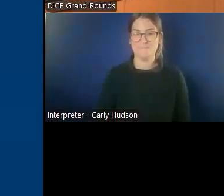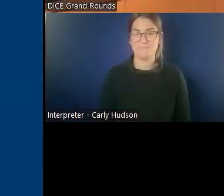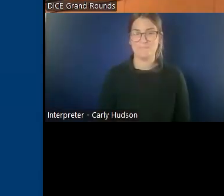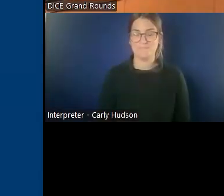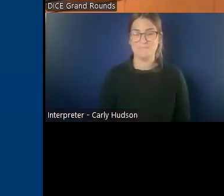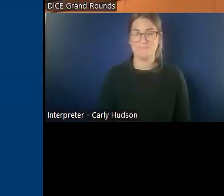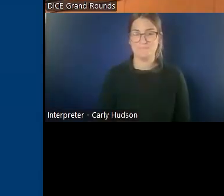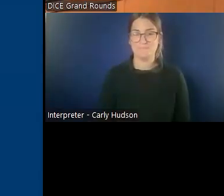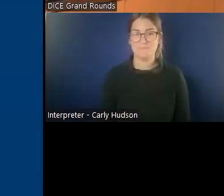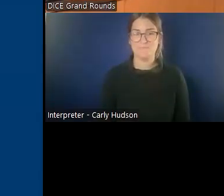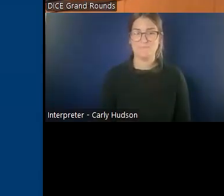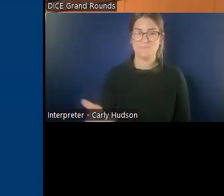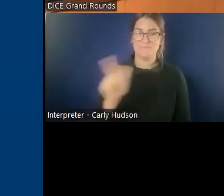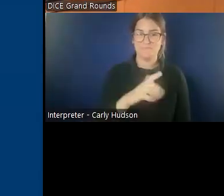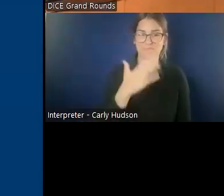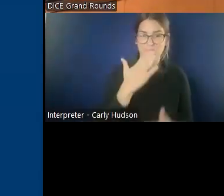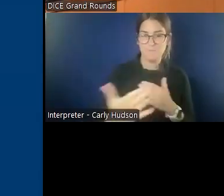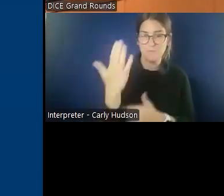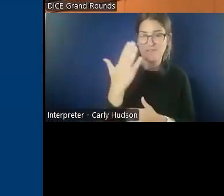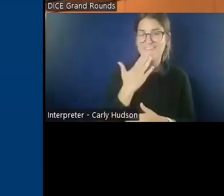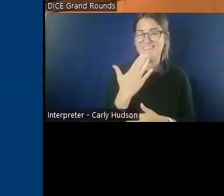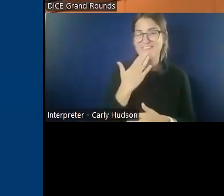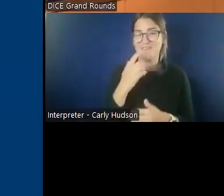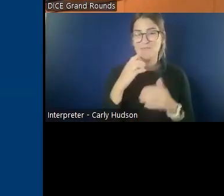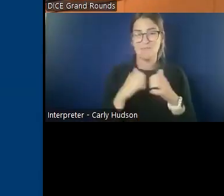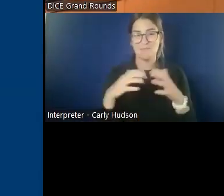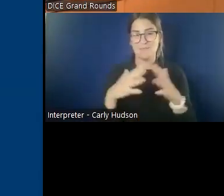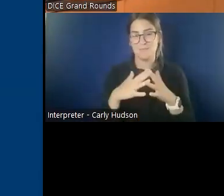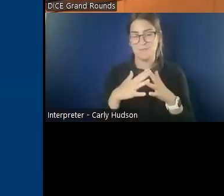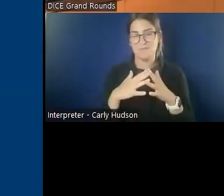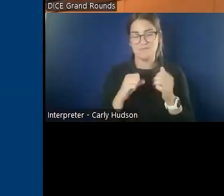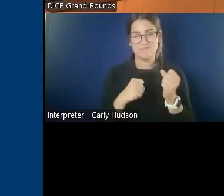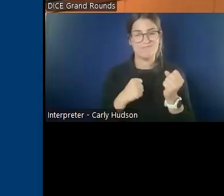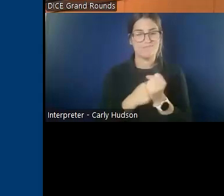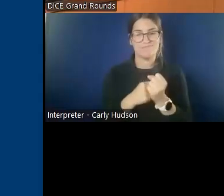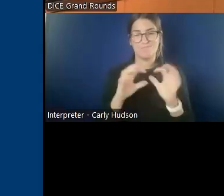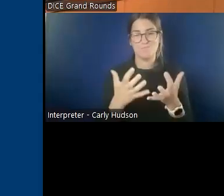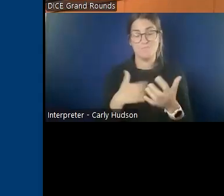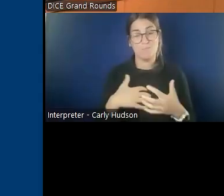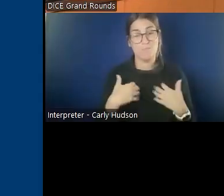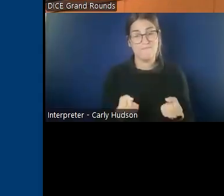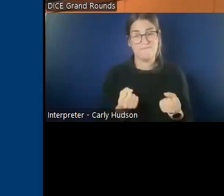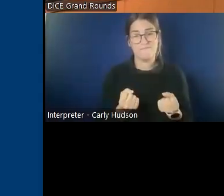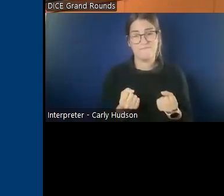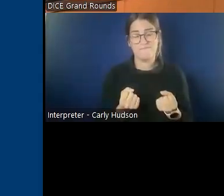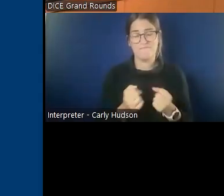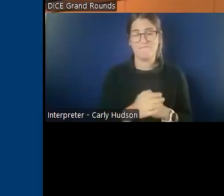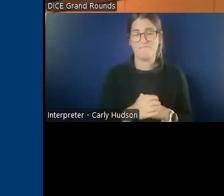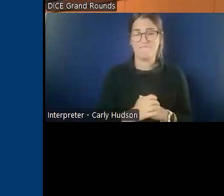I want to thank you for starting the support group it was really Brave of you to do that and um so thank